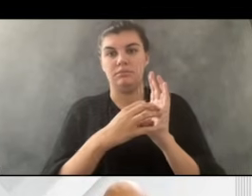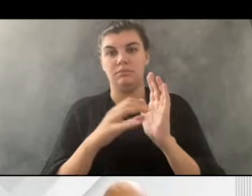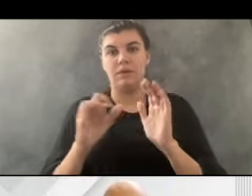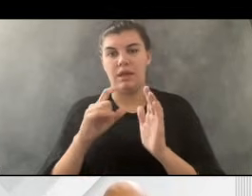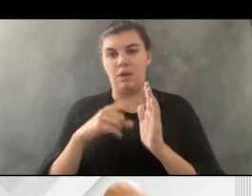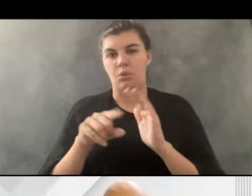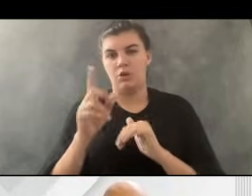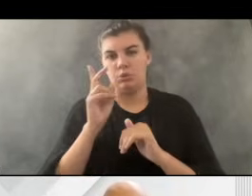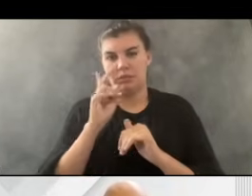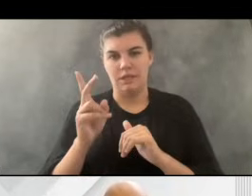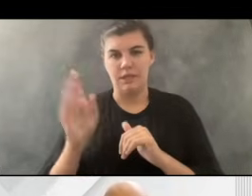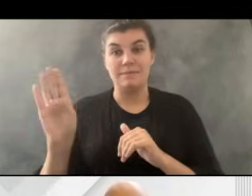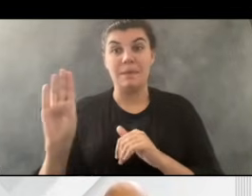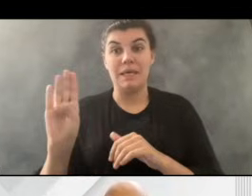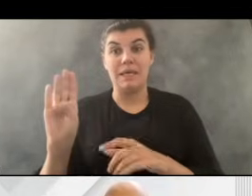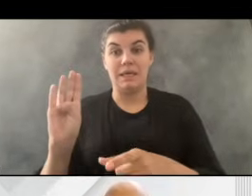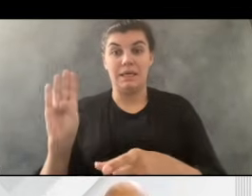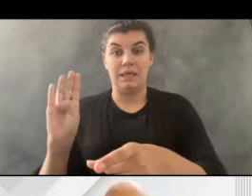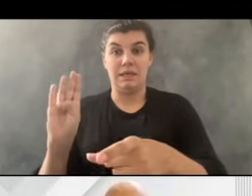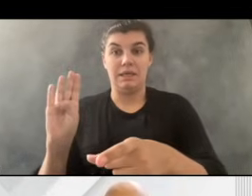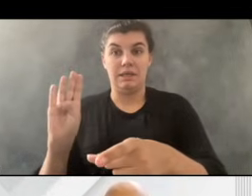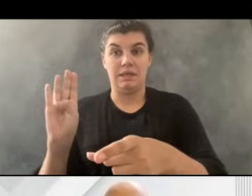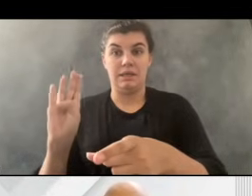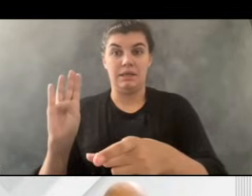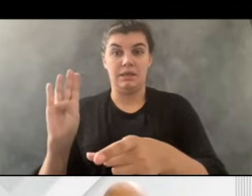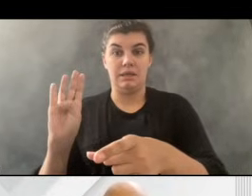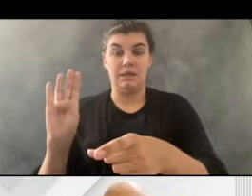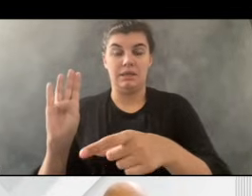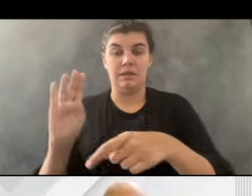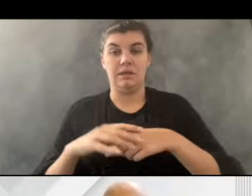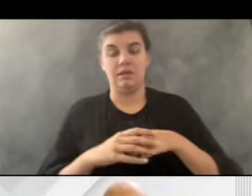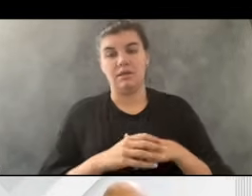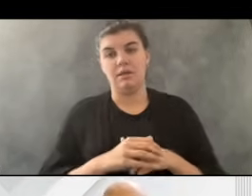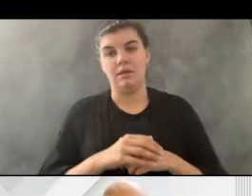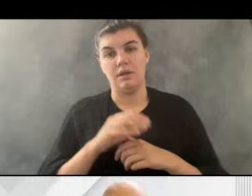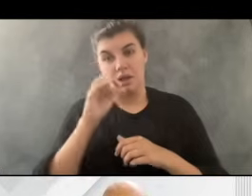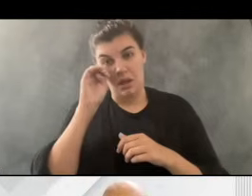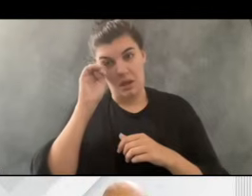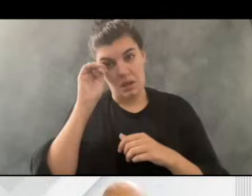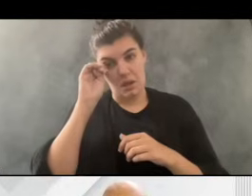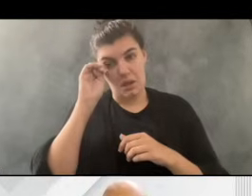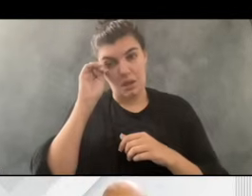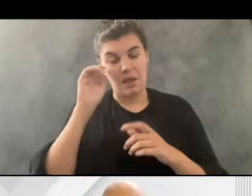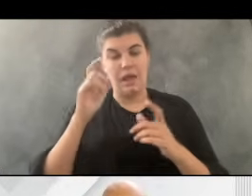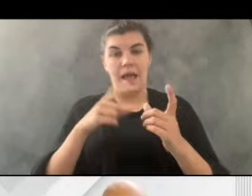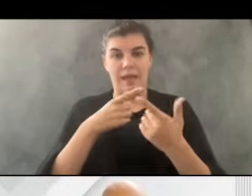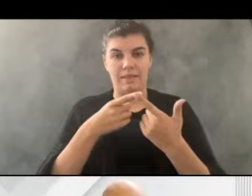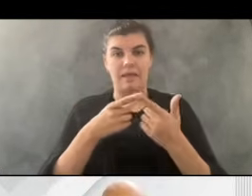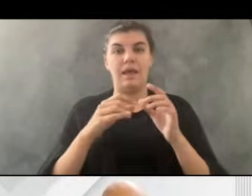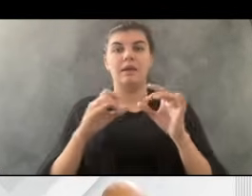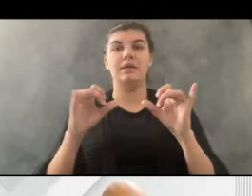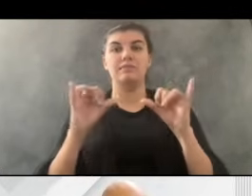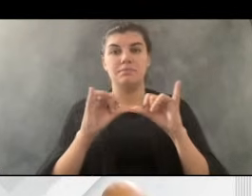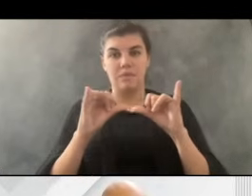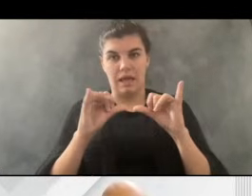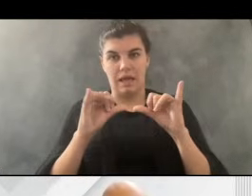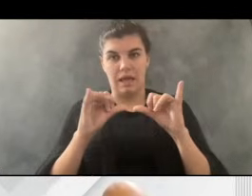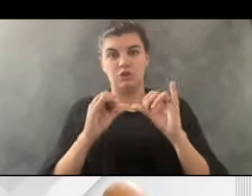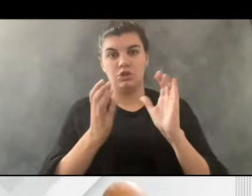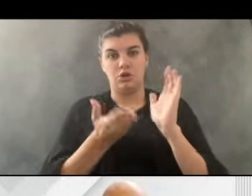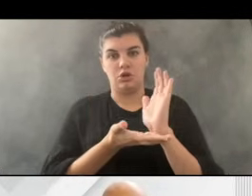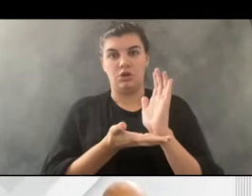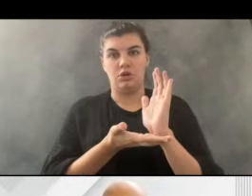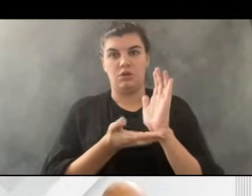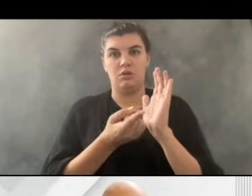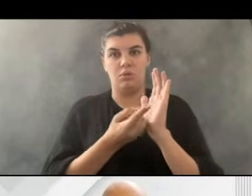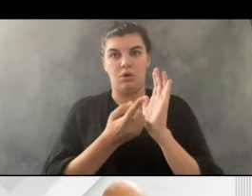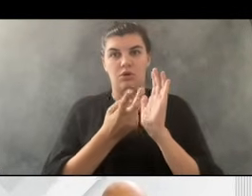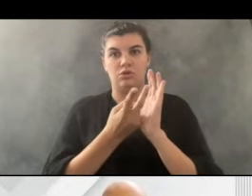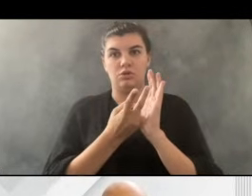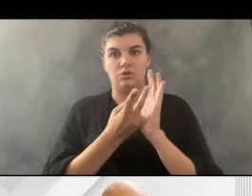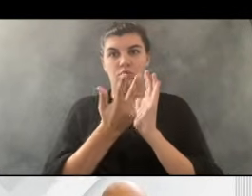in figure B in this in this slide. And then you measure that 4 inch maximum protrusion